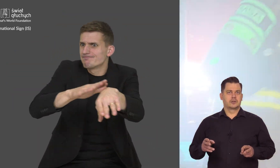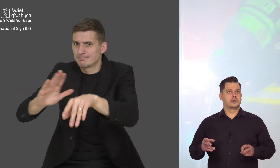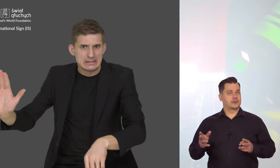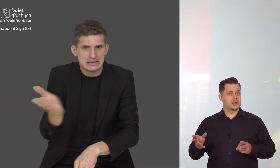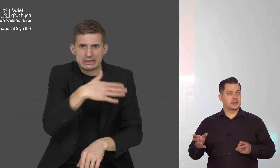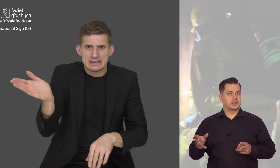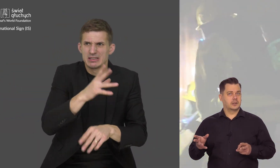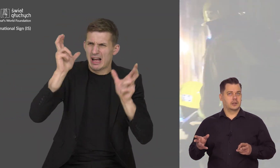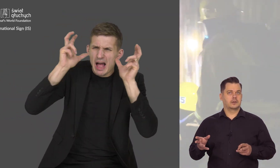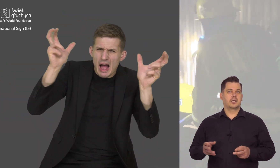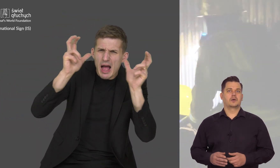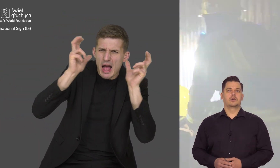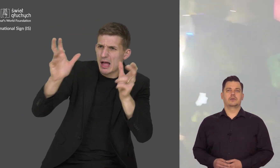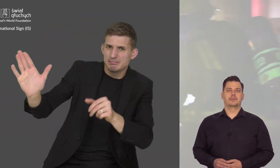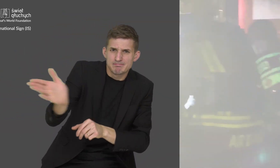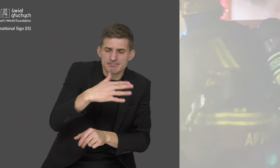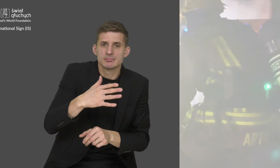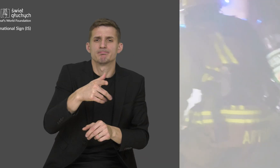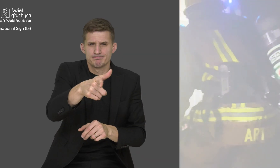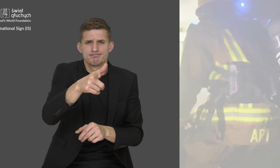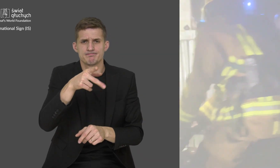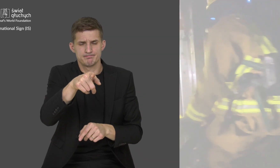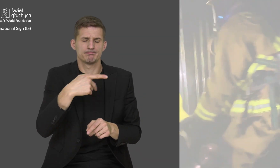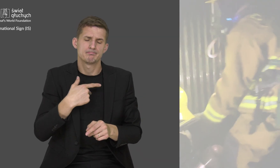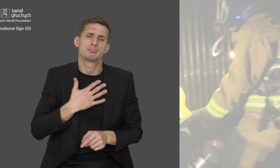please look around to see if everyone is reacting.